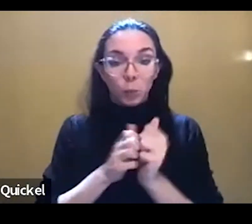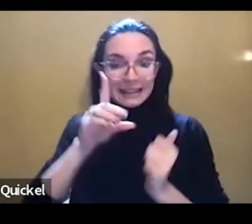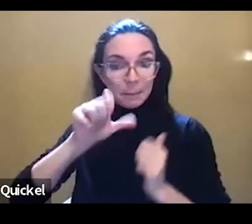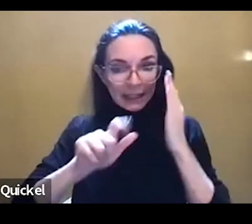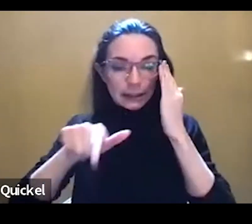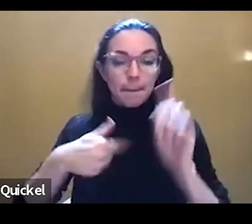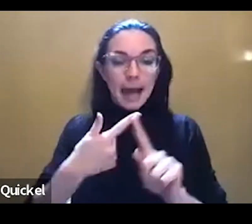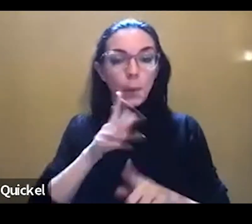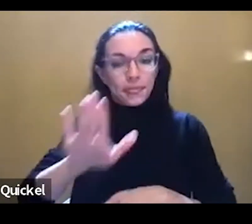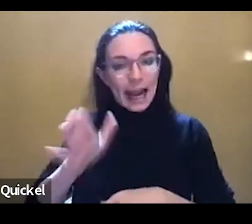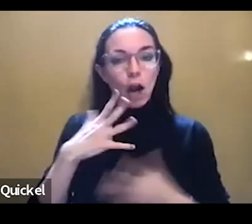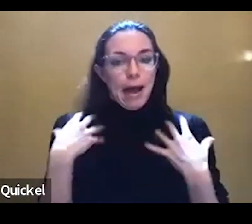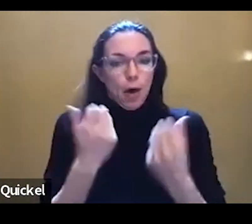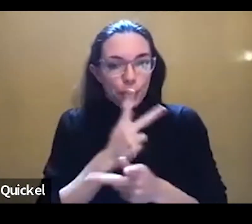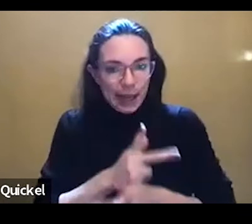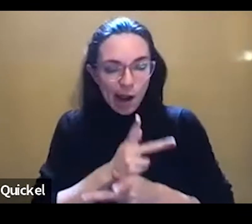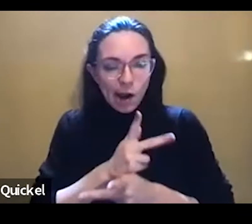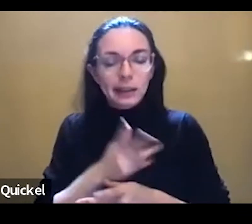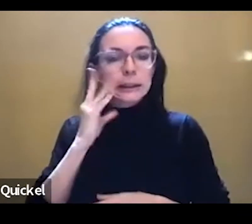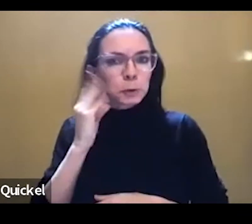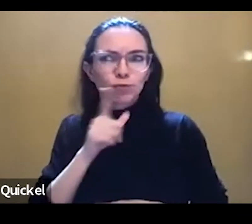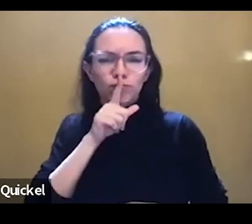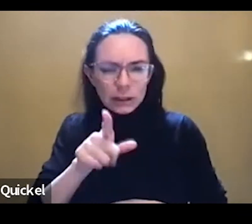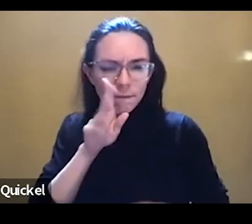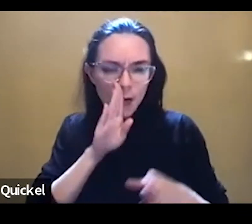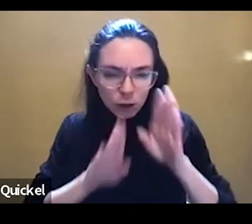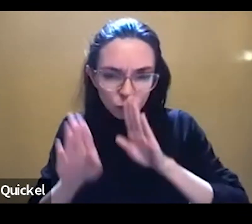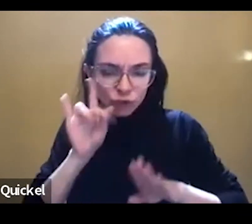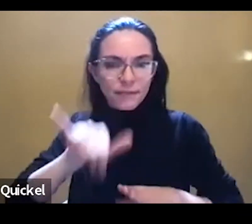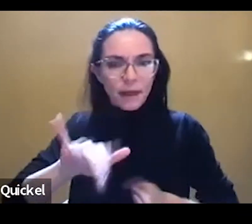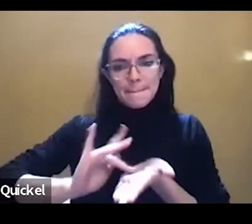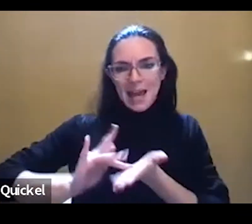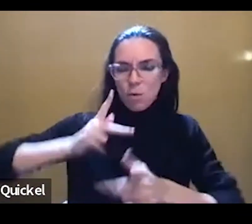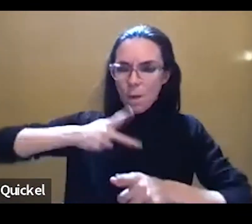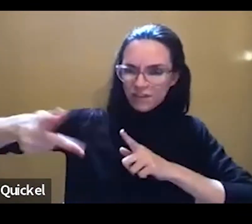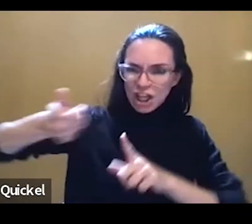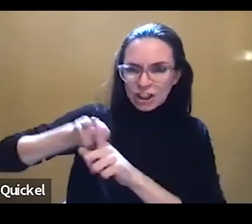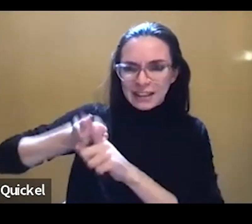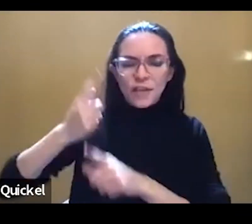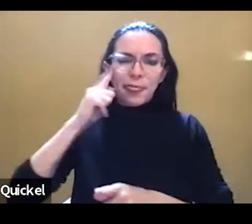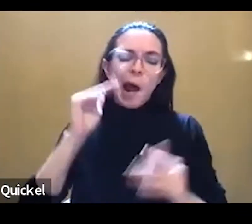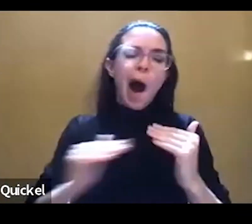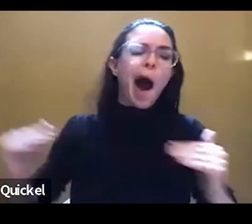experience is a REAL frustration that the medical profession thinks they know